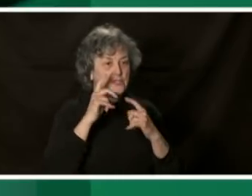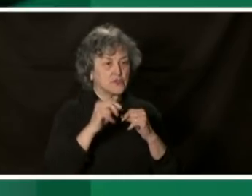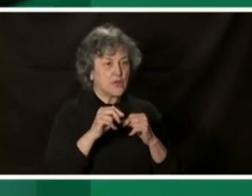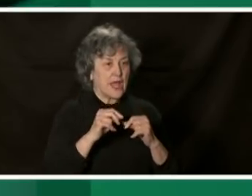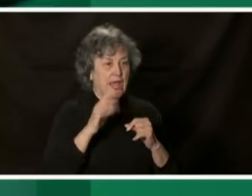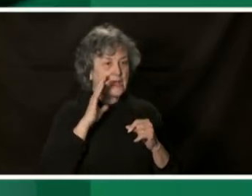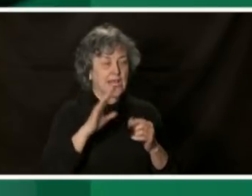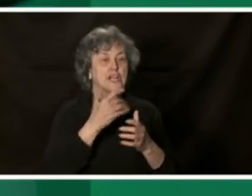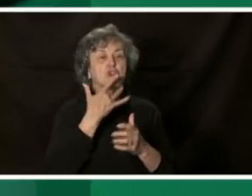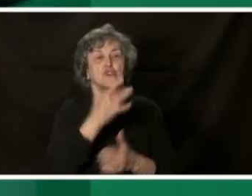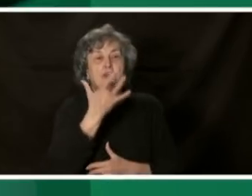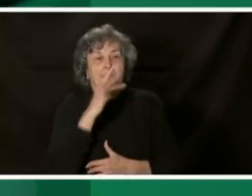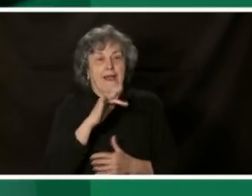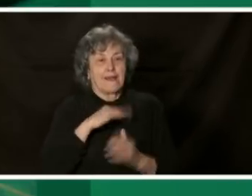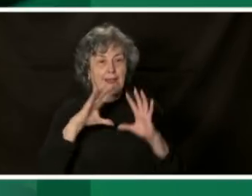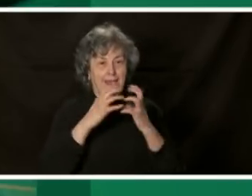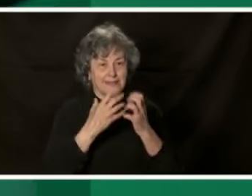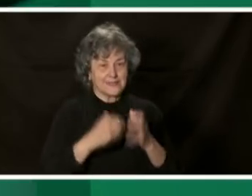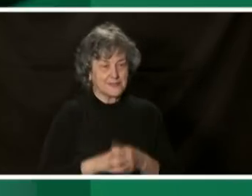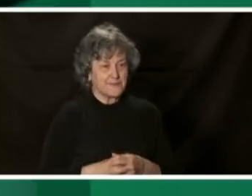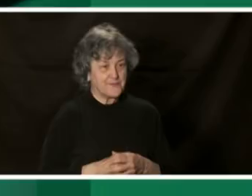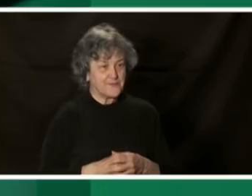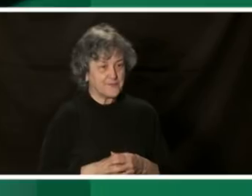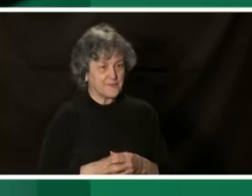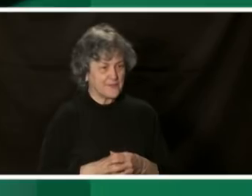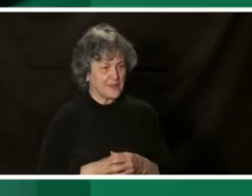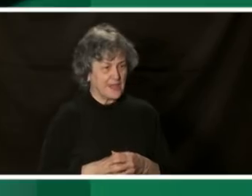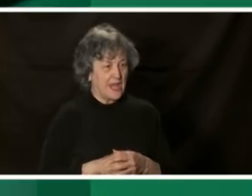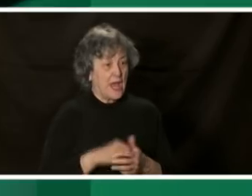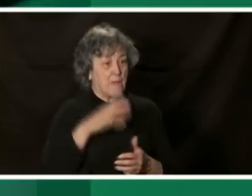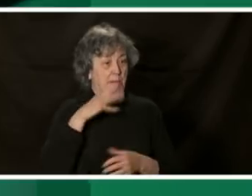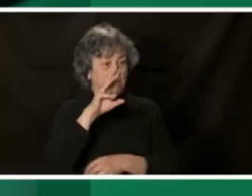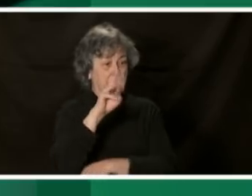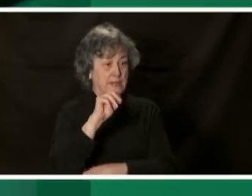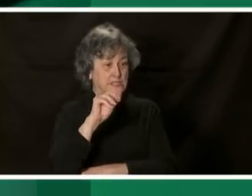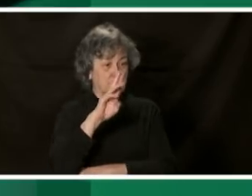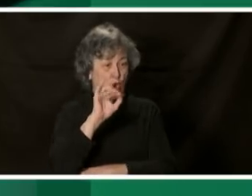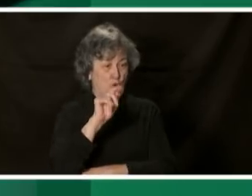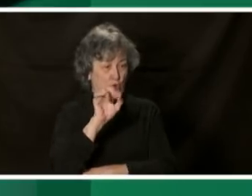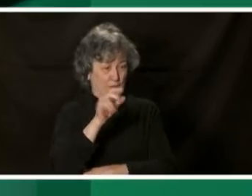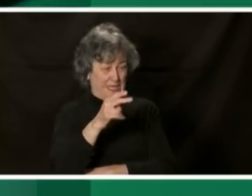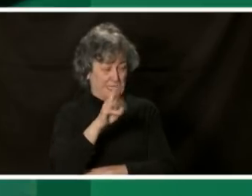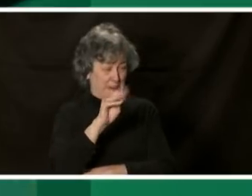» MY NAME IS MAGRITH MUABUAY FROM INDONESIA. I'M GRADUATING WITH A MASTER'S IN BUSINESS ADMINISTRATION.